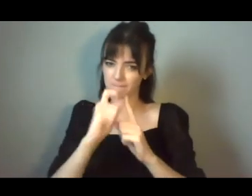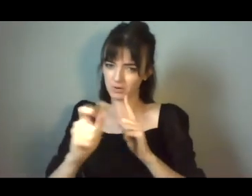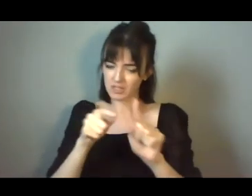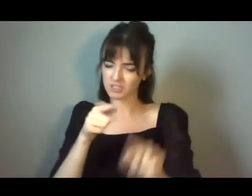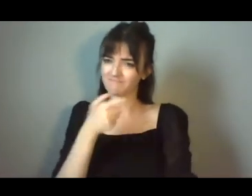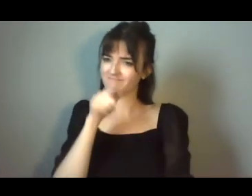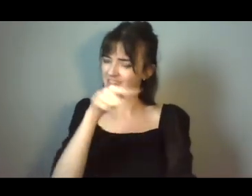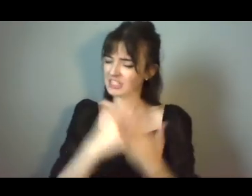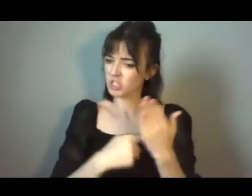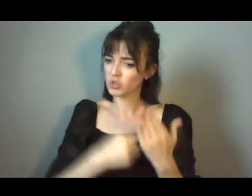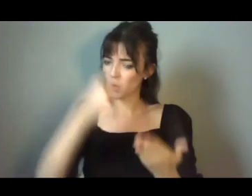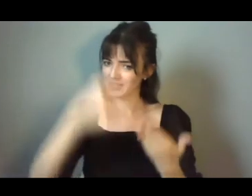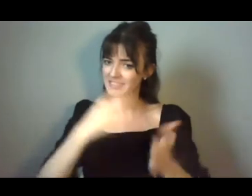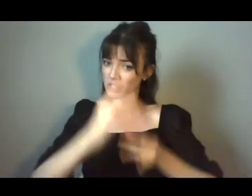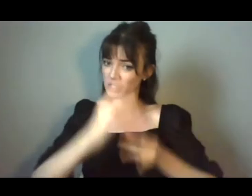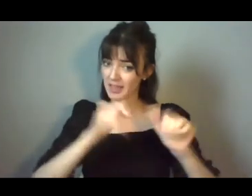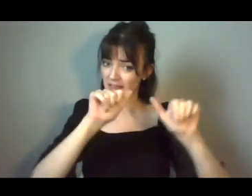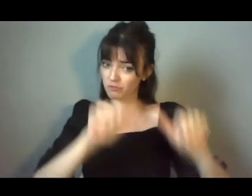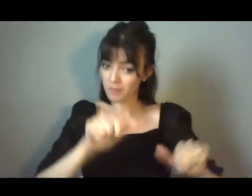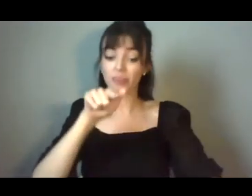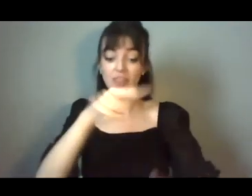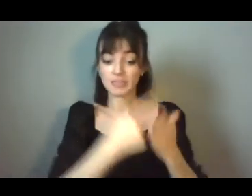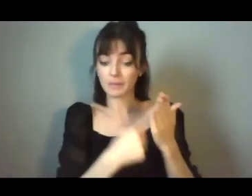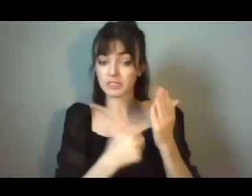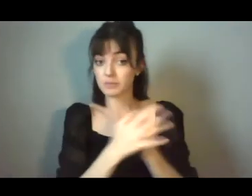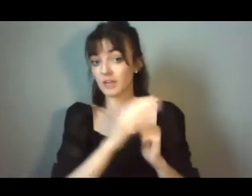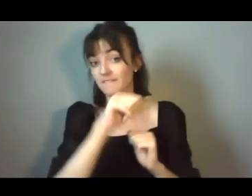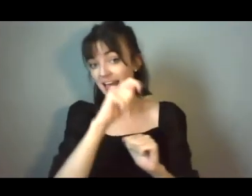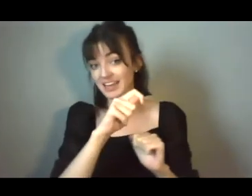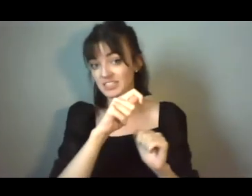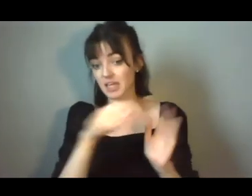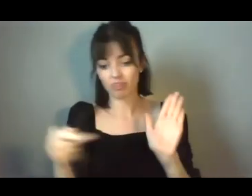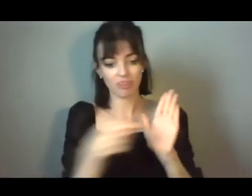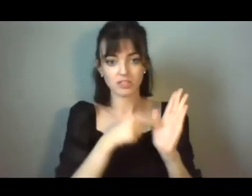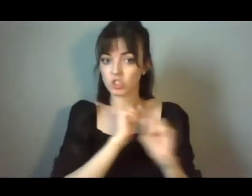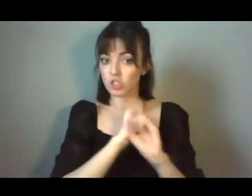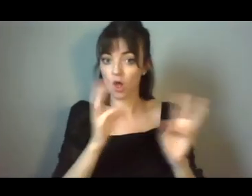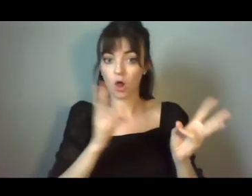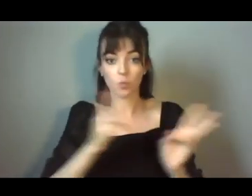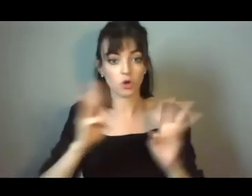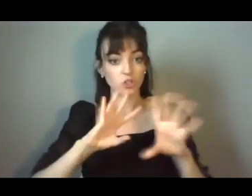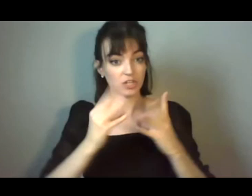the principles of the act, this is how this is all meant to work in the hope that we would encourage